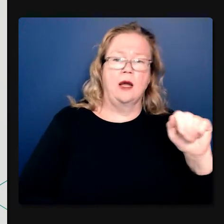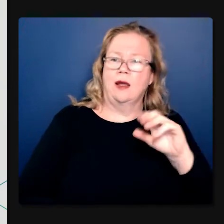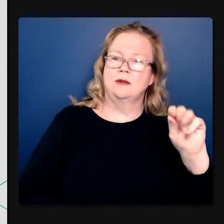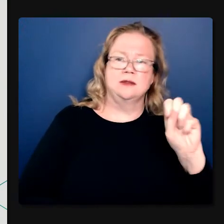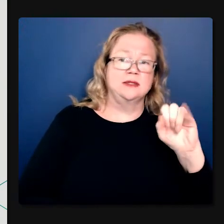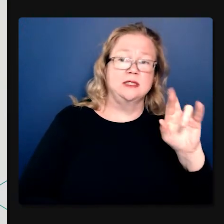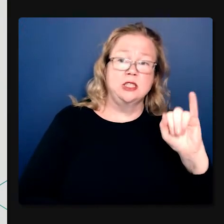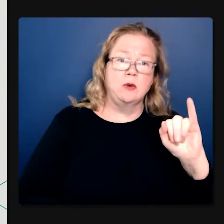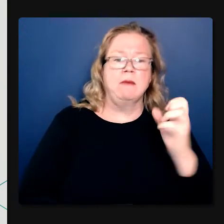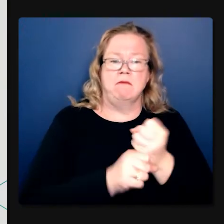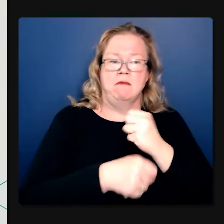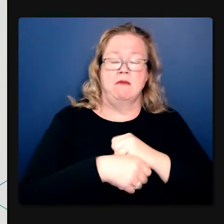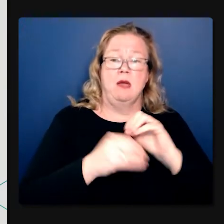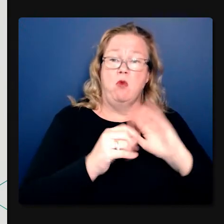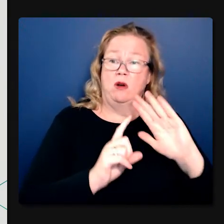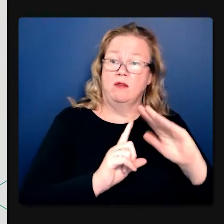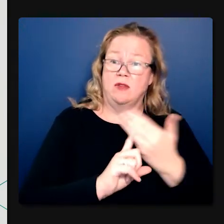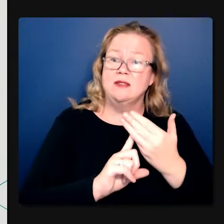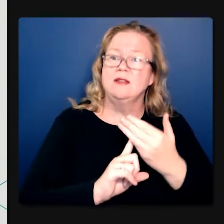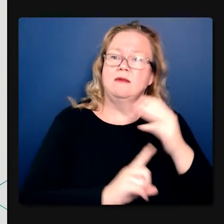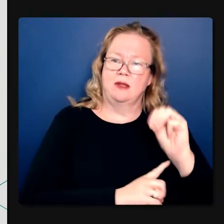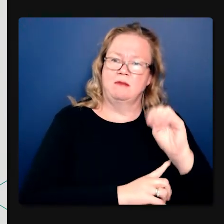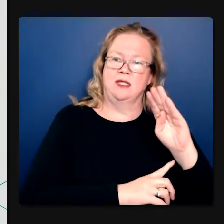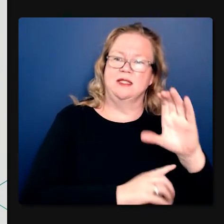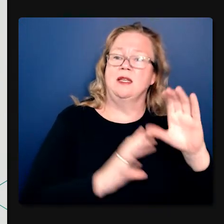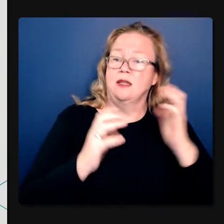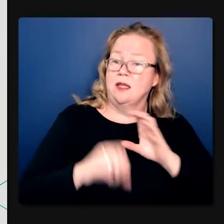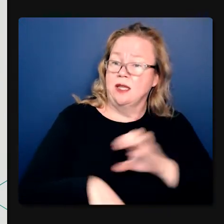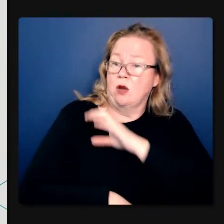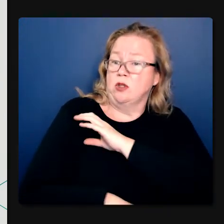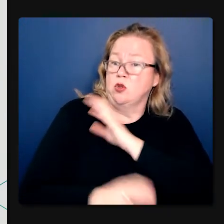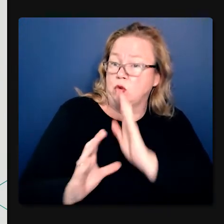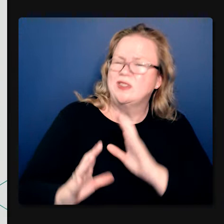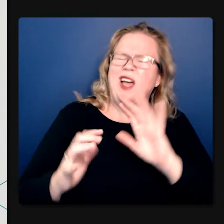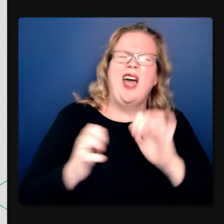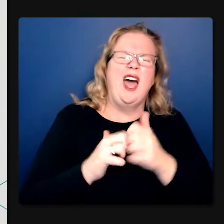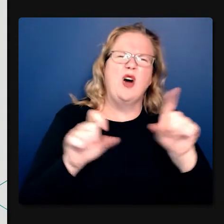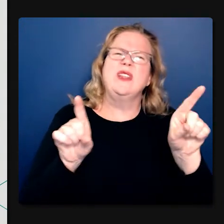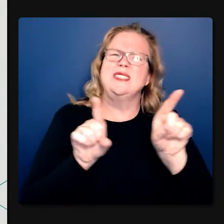and use them to create more convincing NPC characters? And how do we take the same algorithms